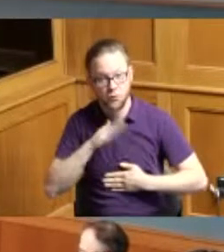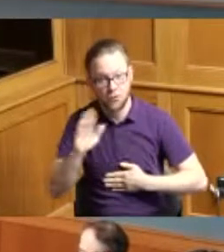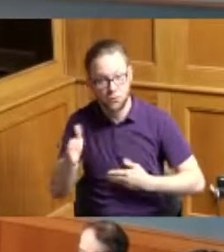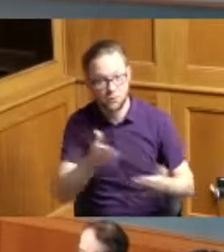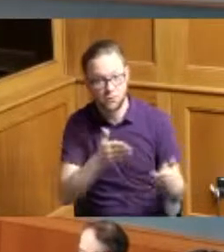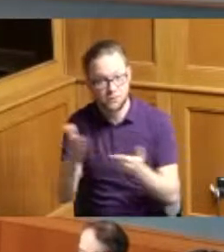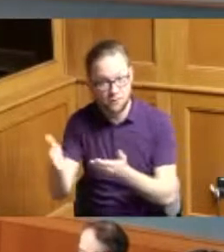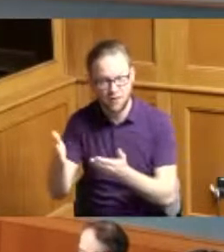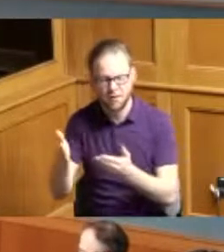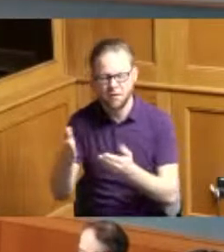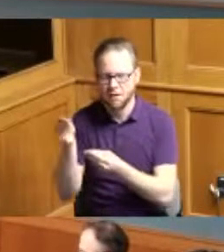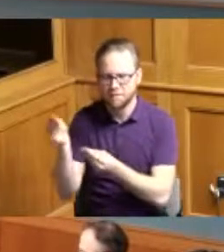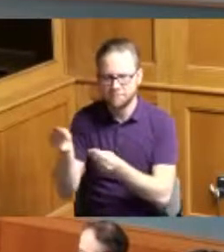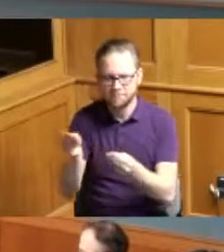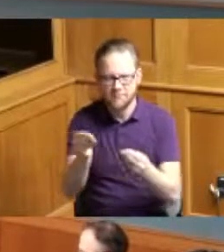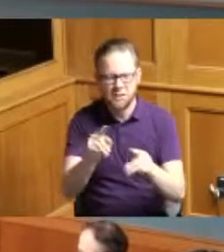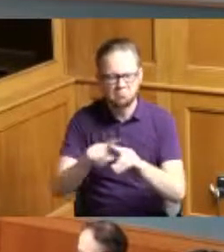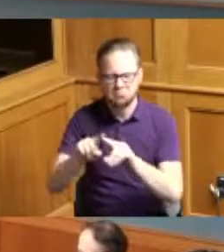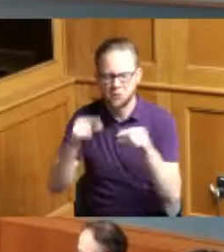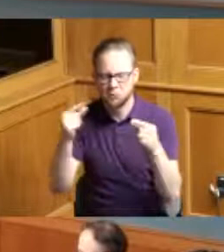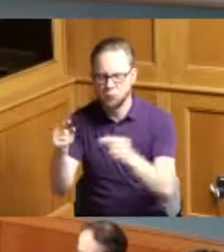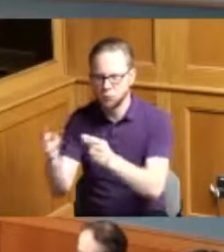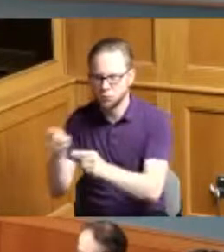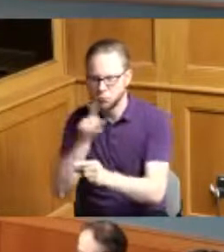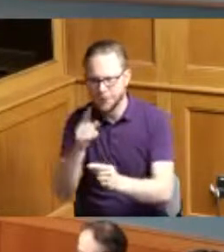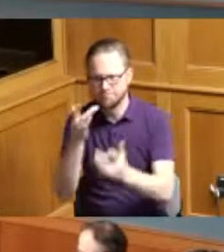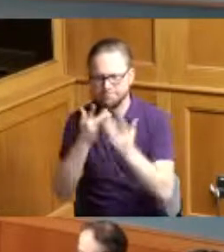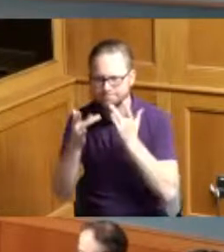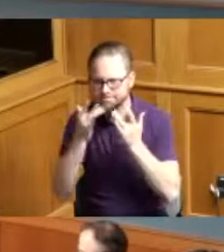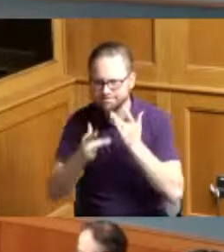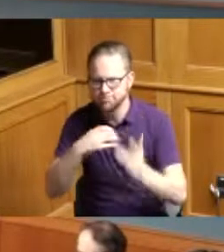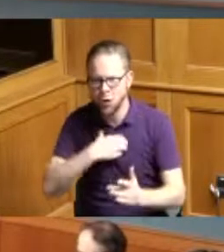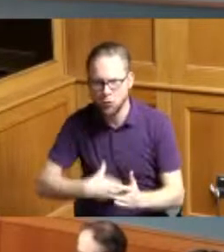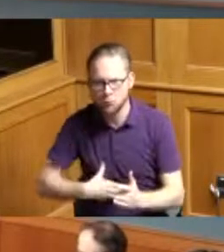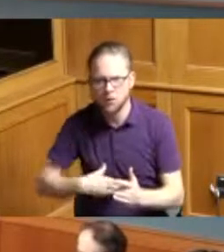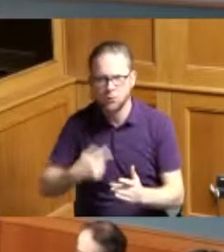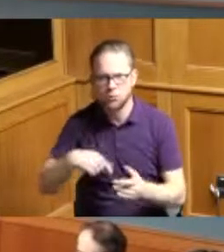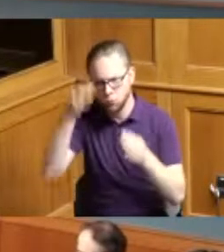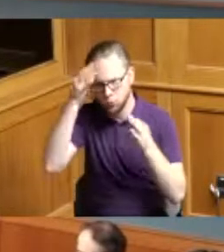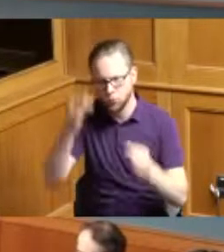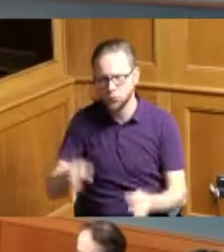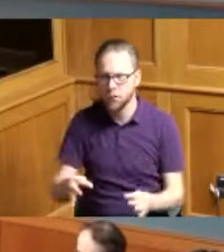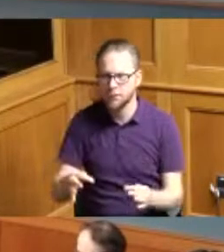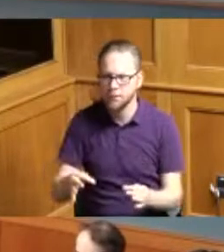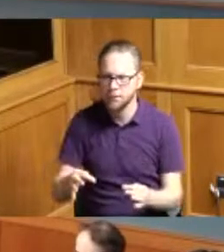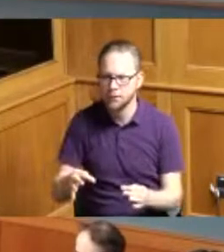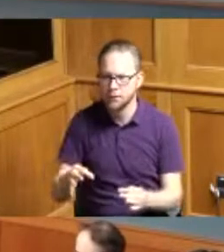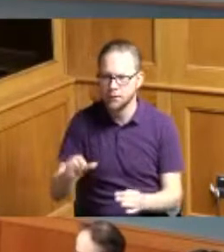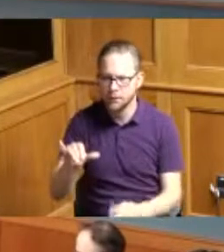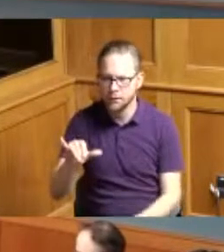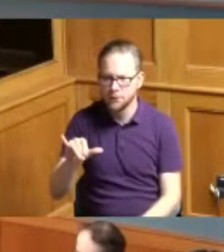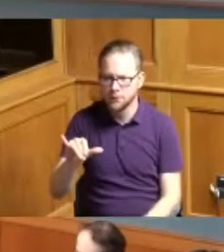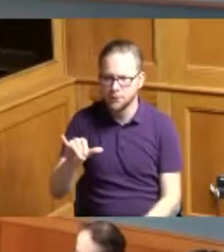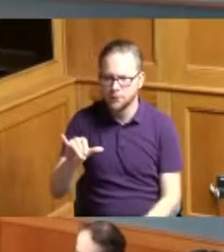that were in need it's a we decided on yap with it which is a youth advocacy program